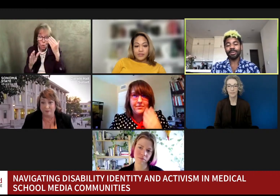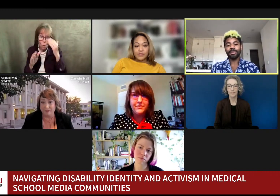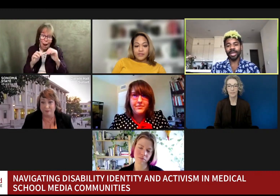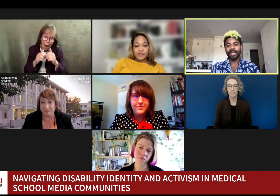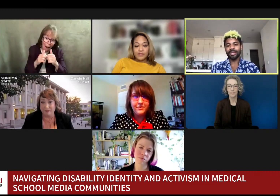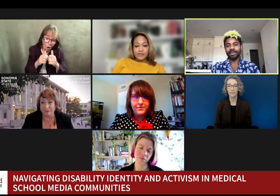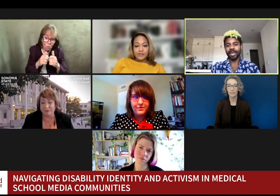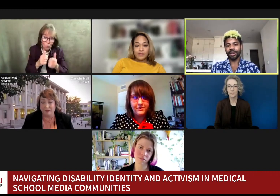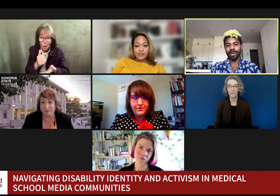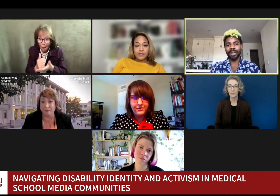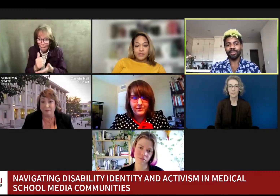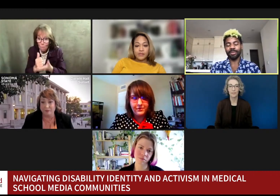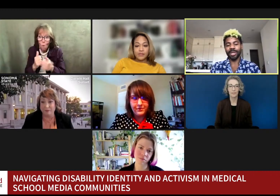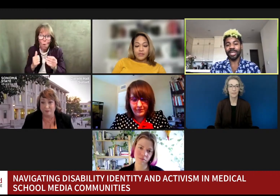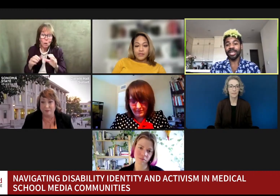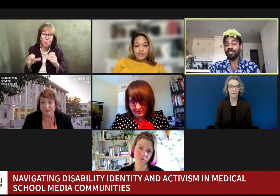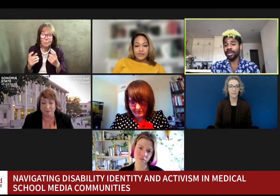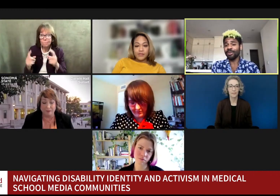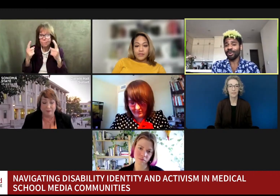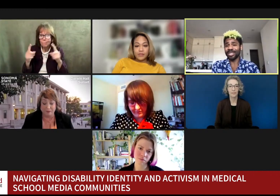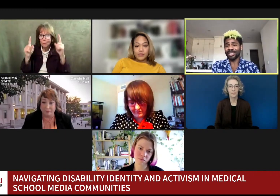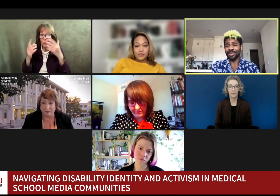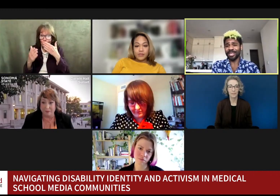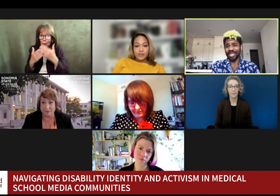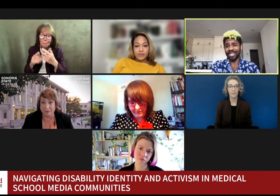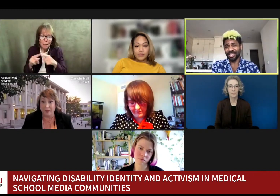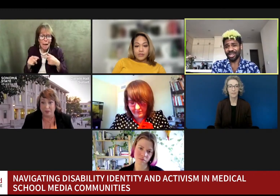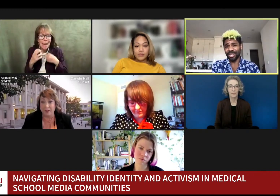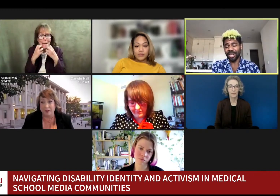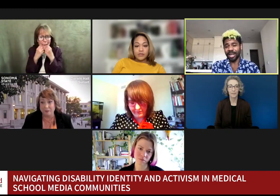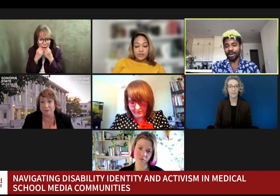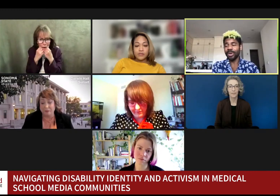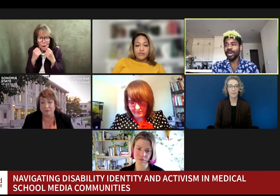But I still care about everybody, because everybody wants to be seen and heard.